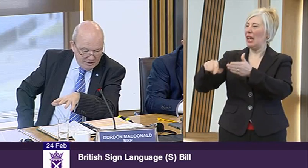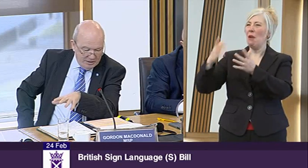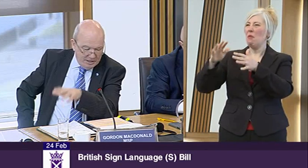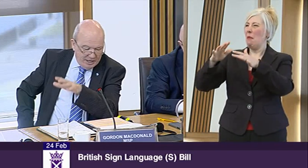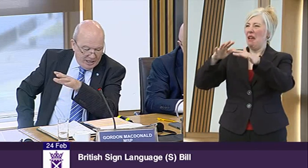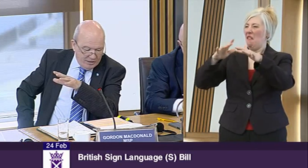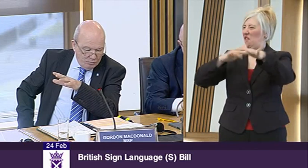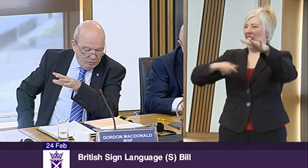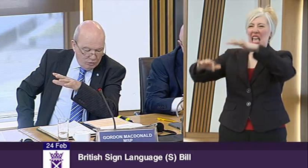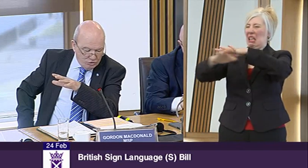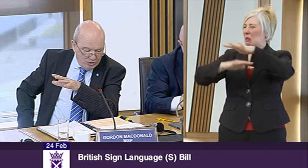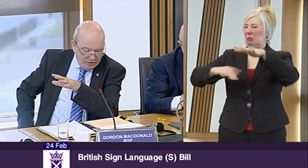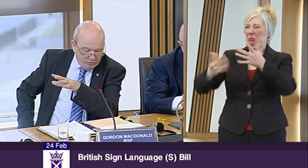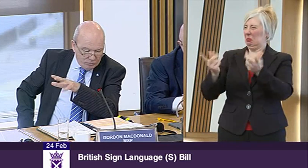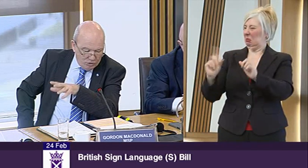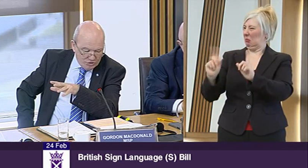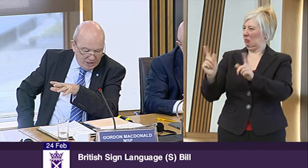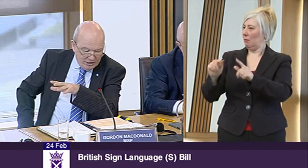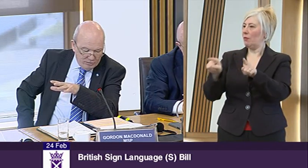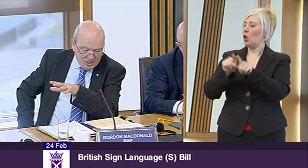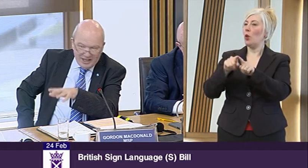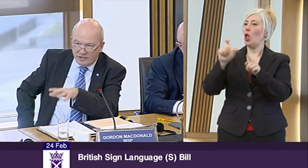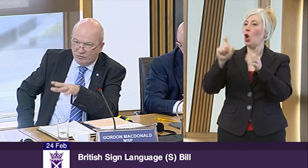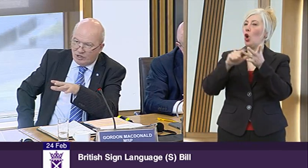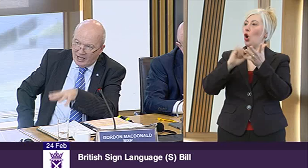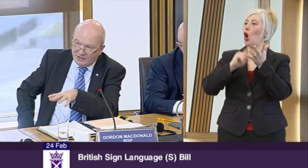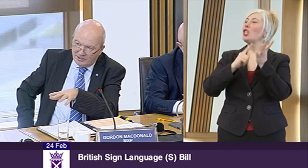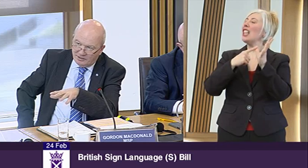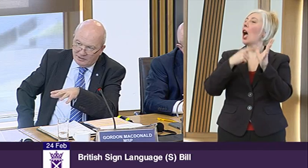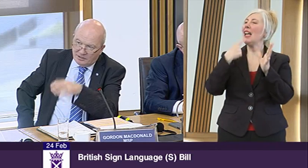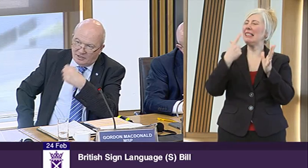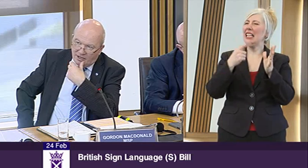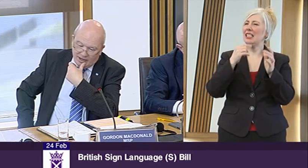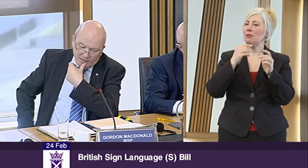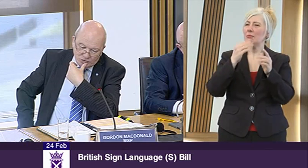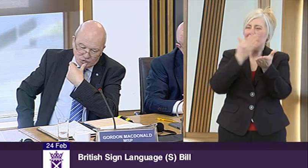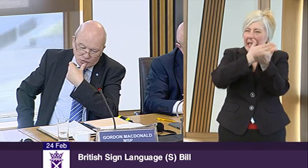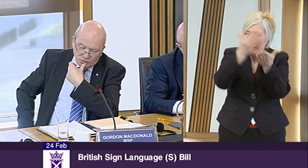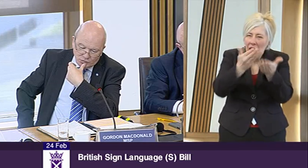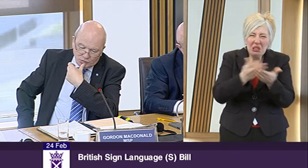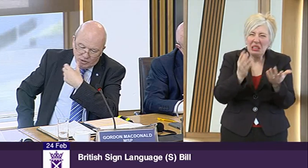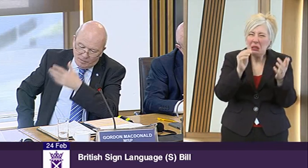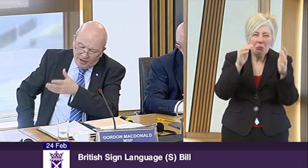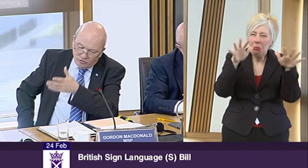quite vague and we heard from COSLA that there is a lack of clarity. What should be included